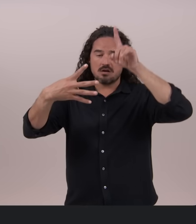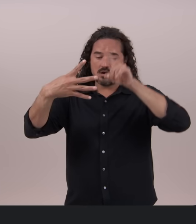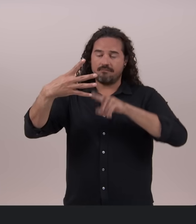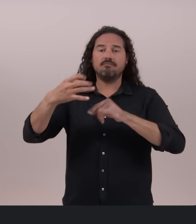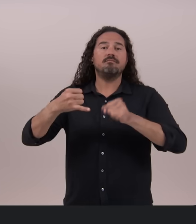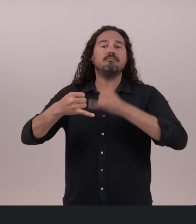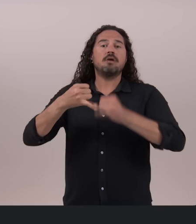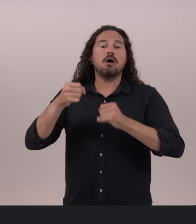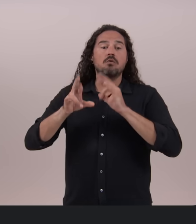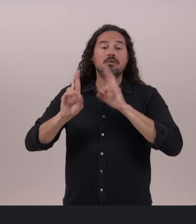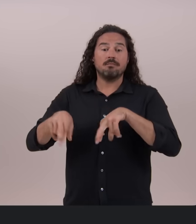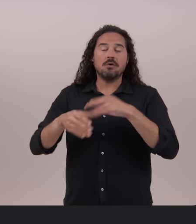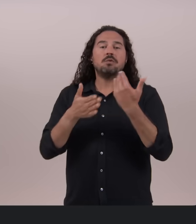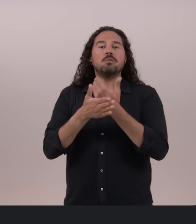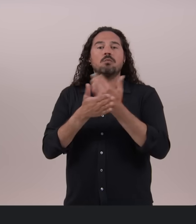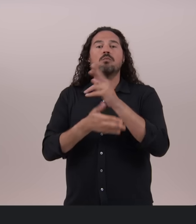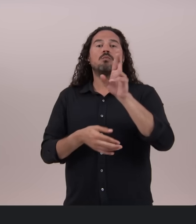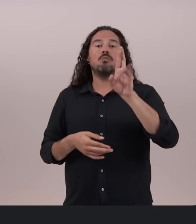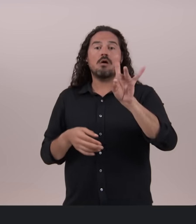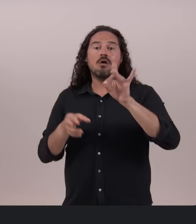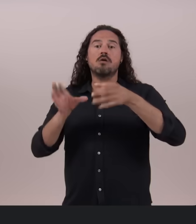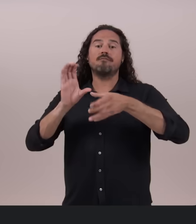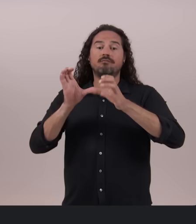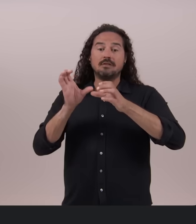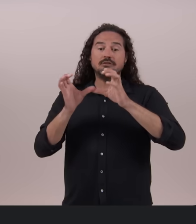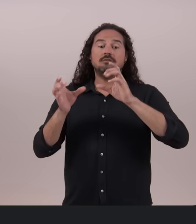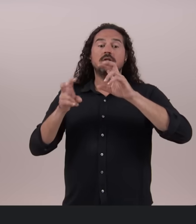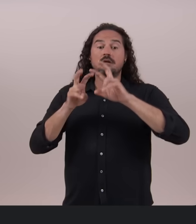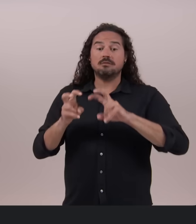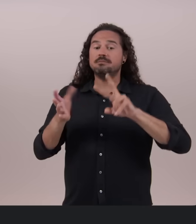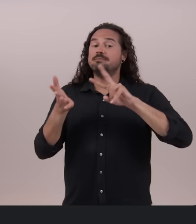Analyzer, which means in the final report,